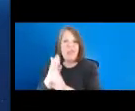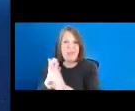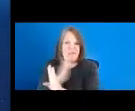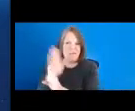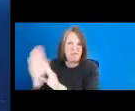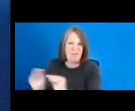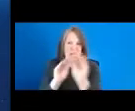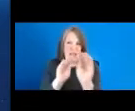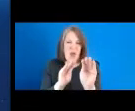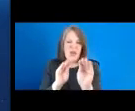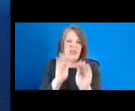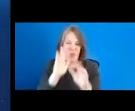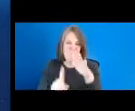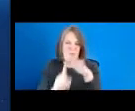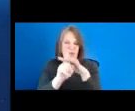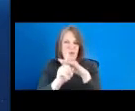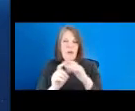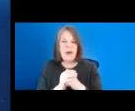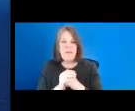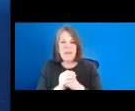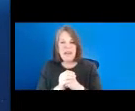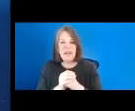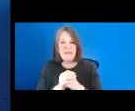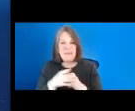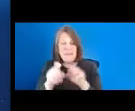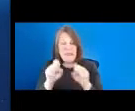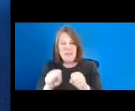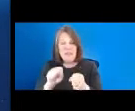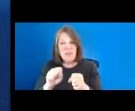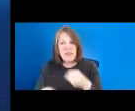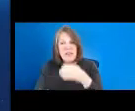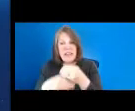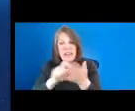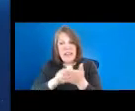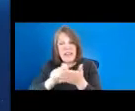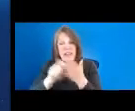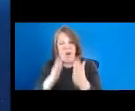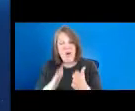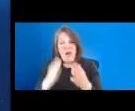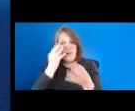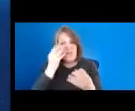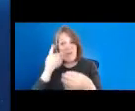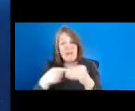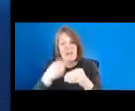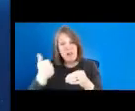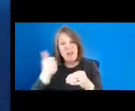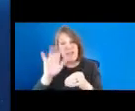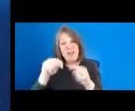will show up 16:30:43 , and here you can add author information about yourself, your team, 16:30:43 your institution.